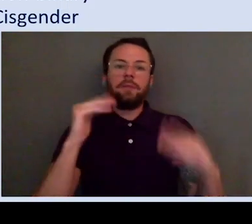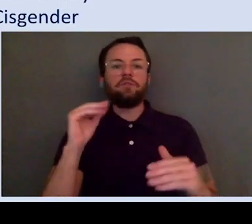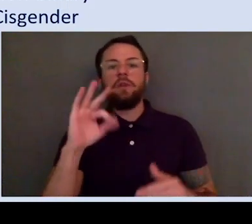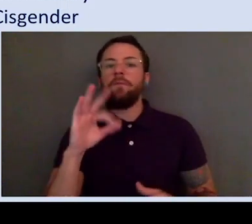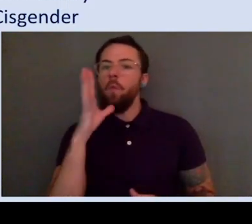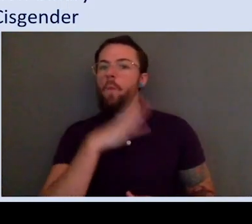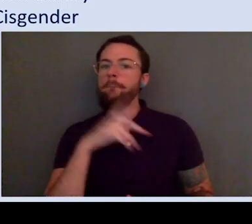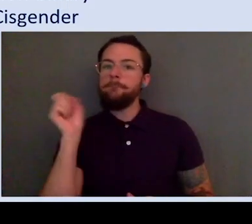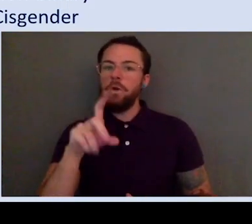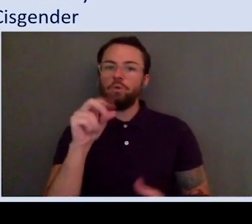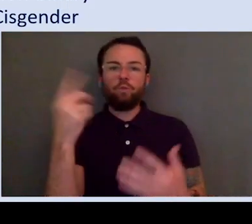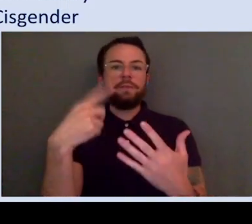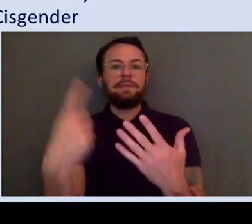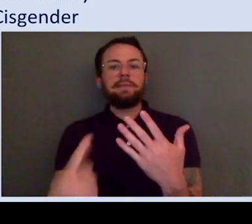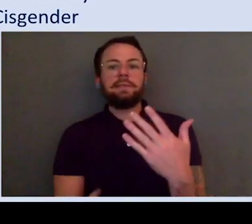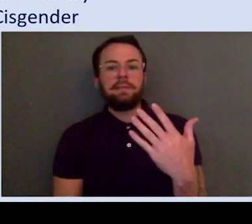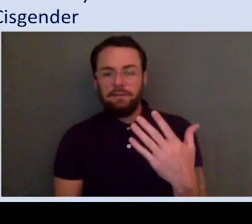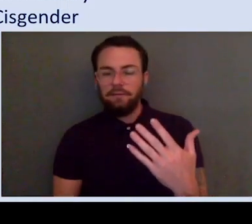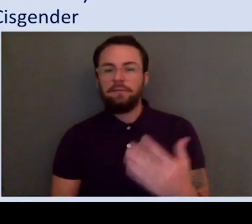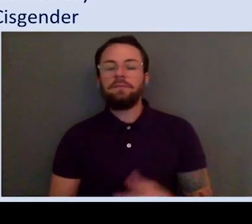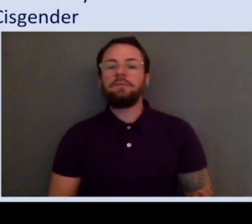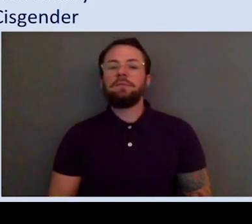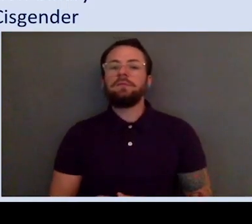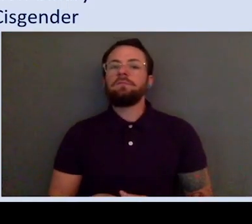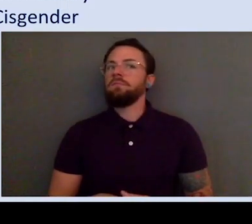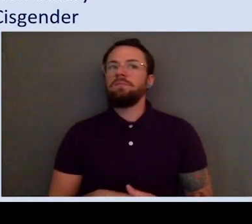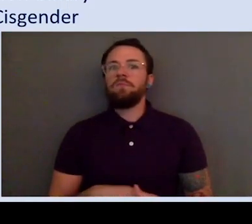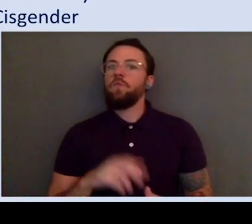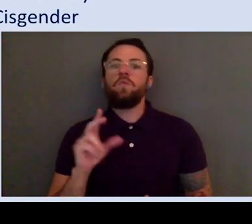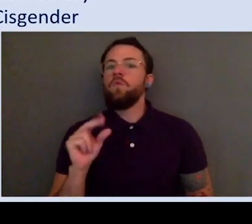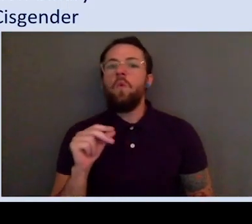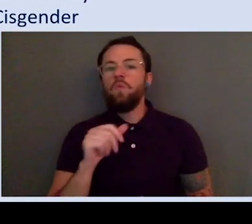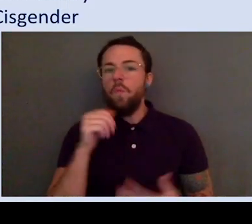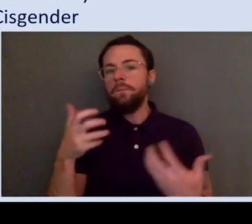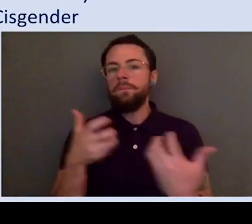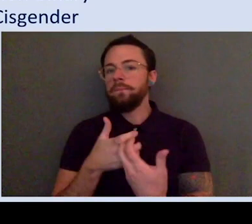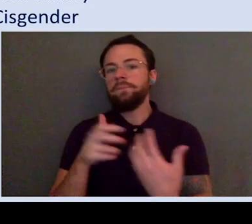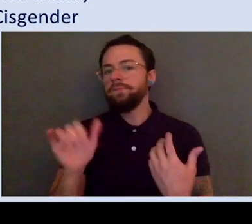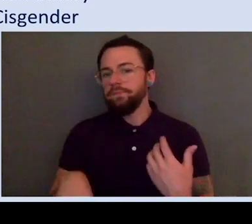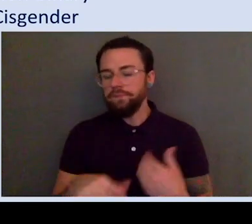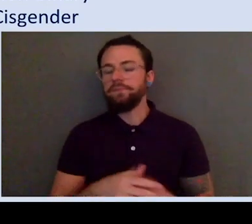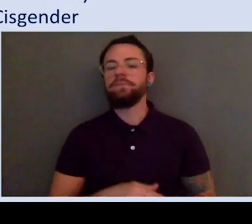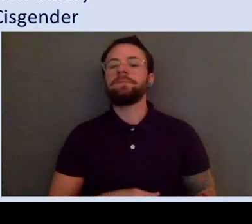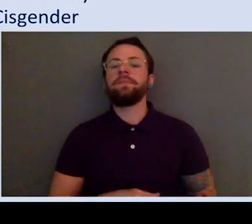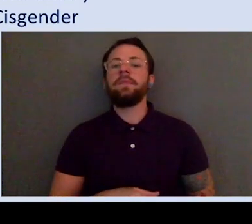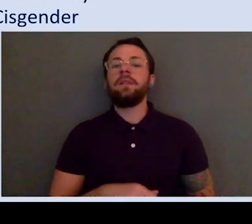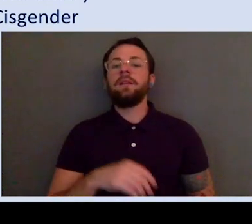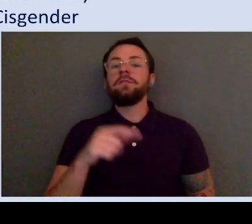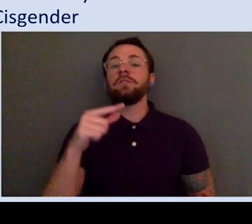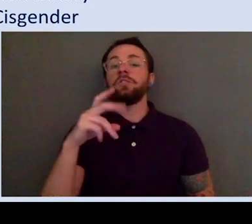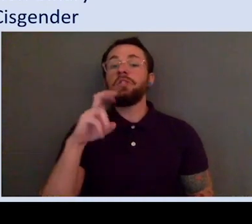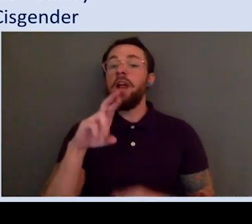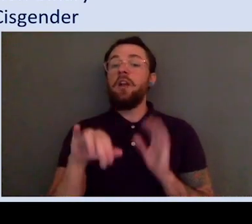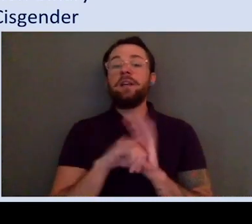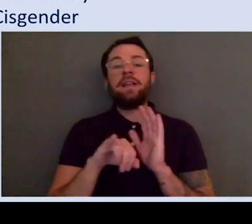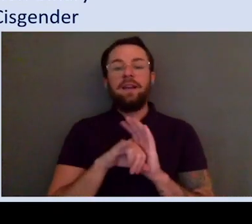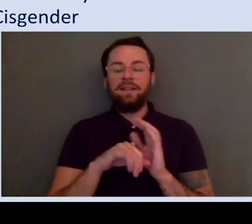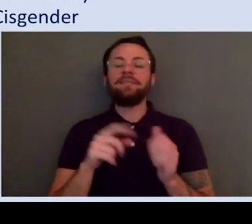Society says, "Our expectations of women are these…" and you might not feel like you fit that.